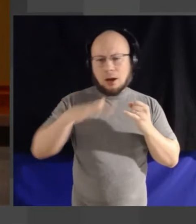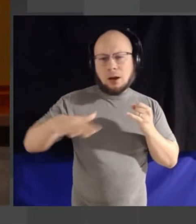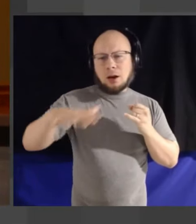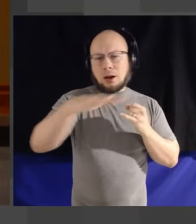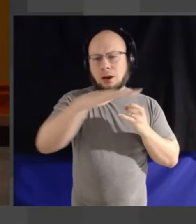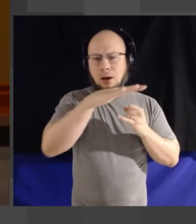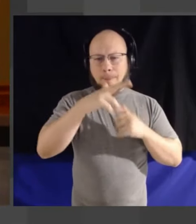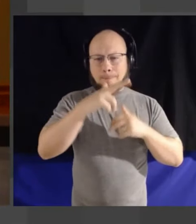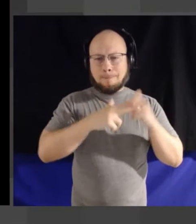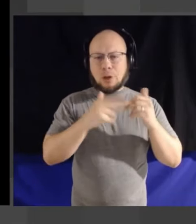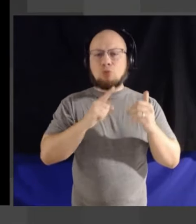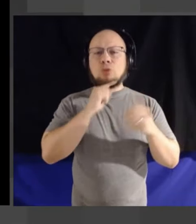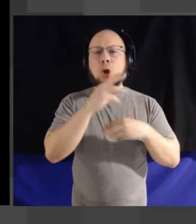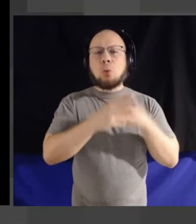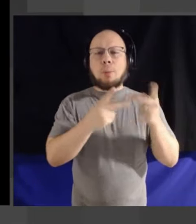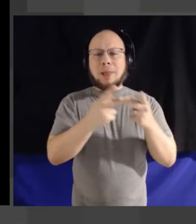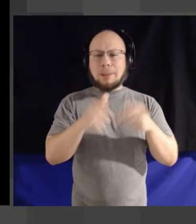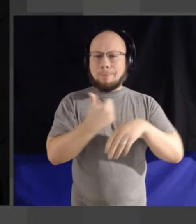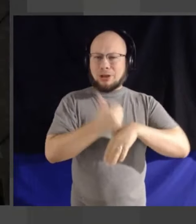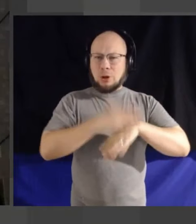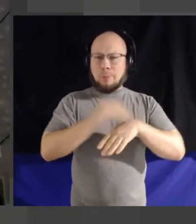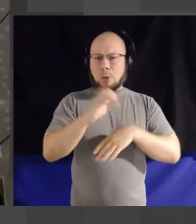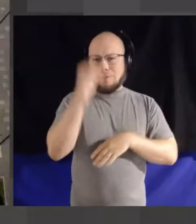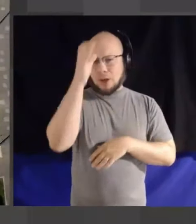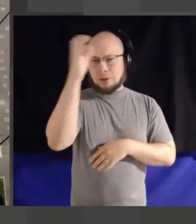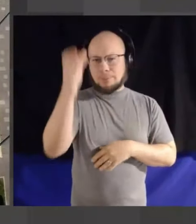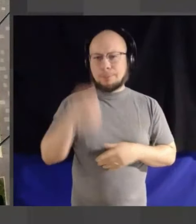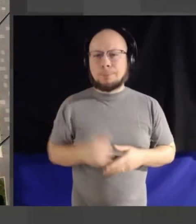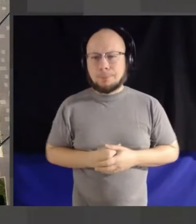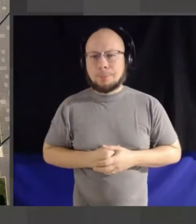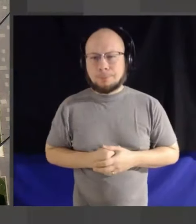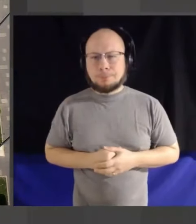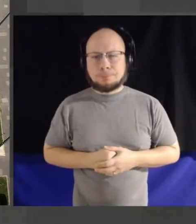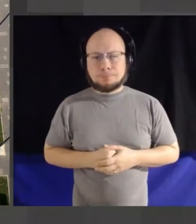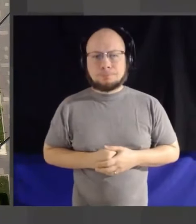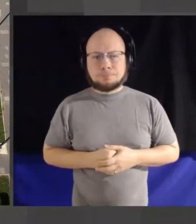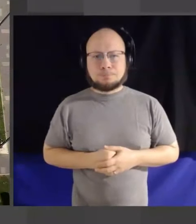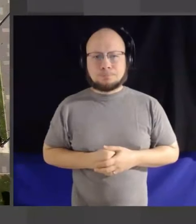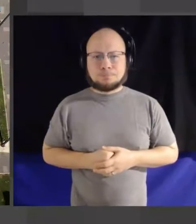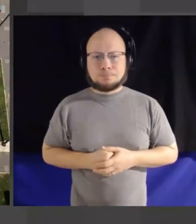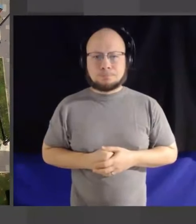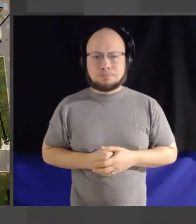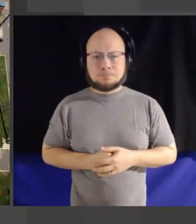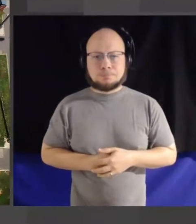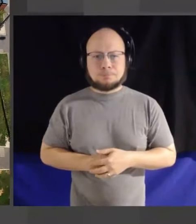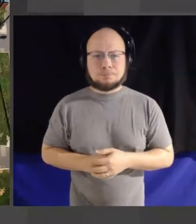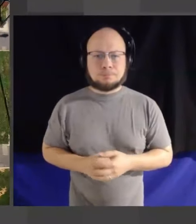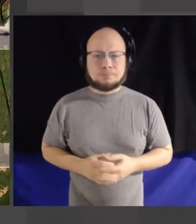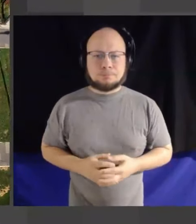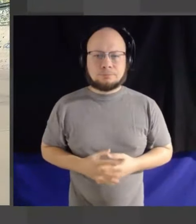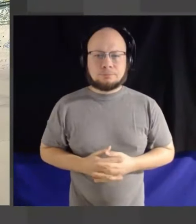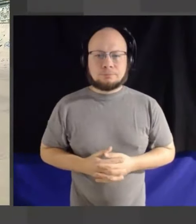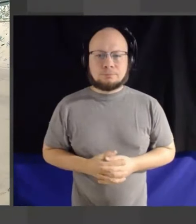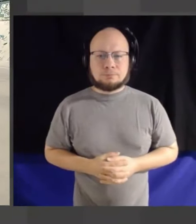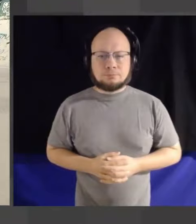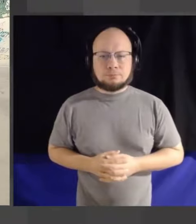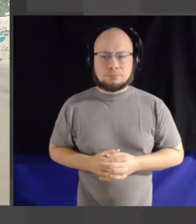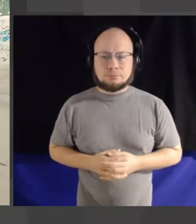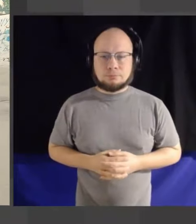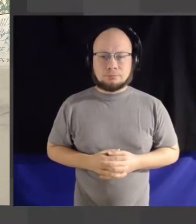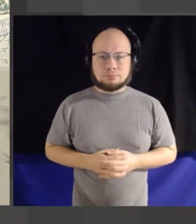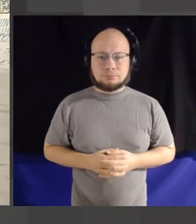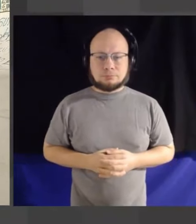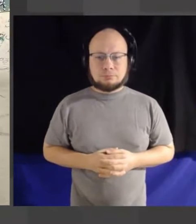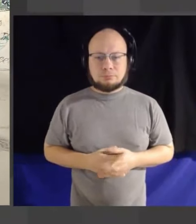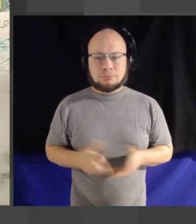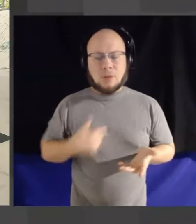REIMAGINE THEIR PUBLIC SPACE AND